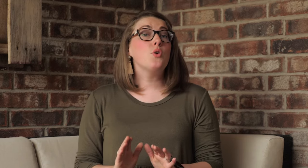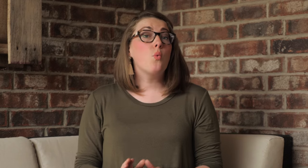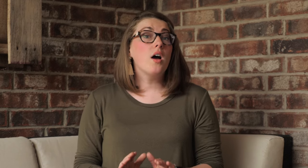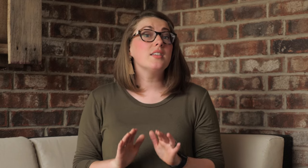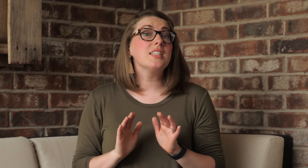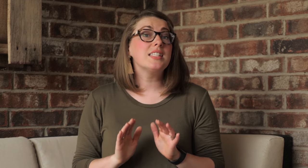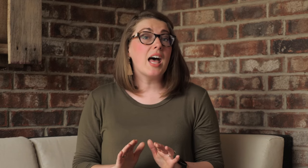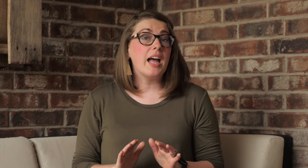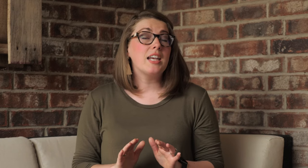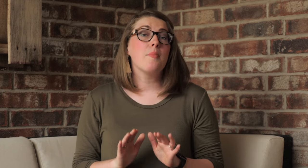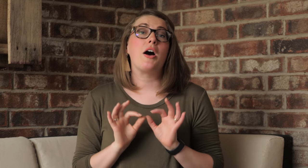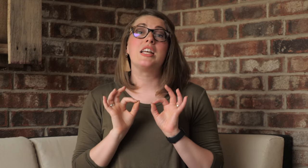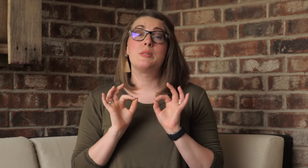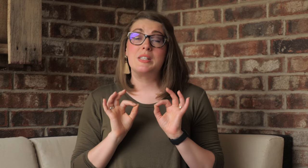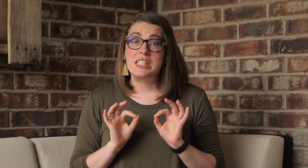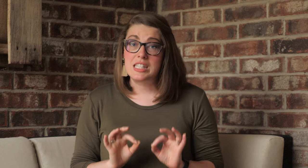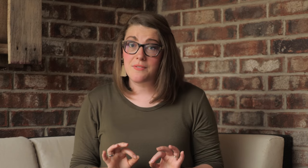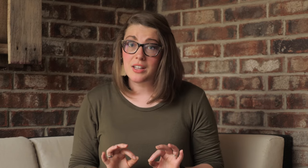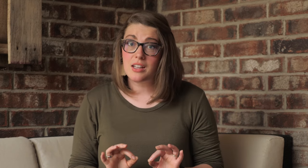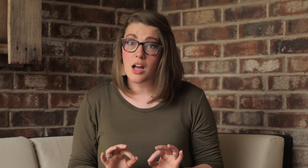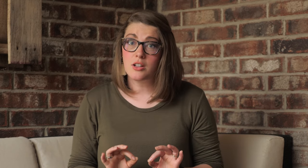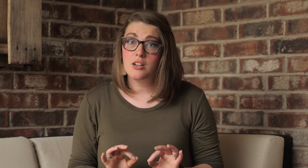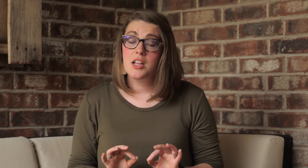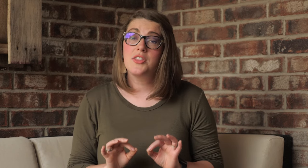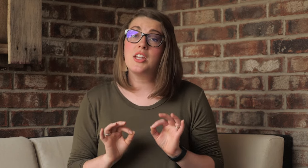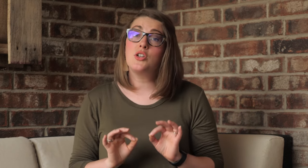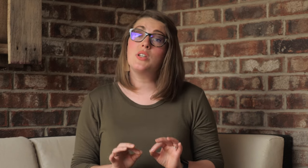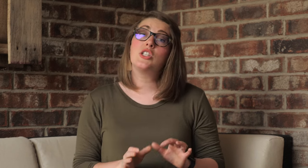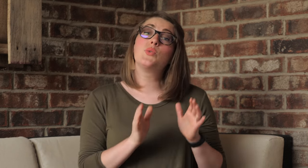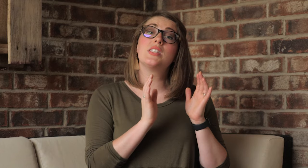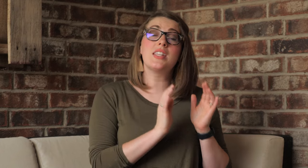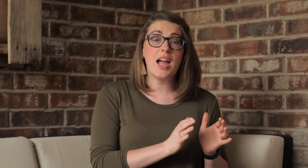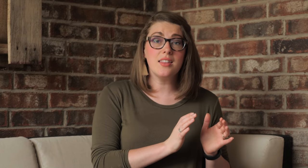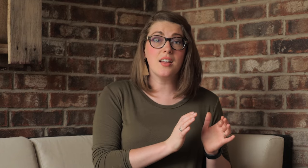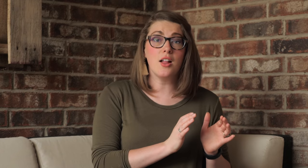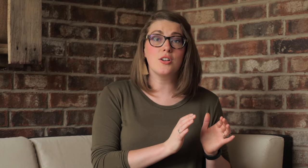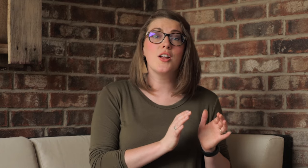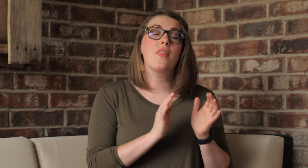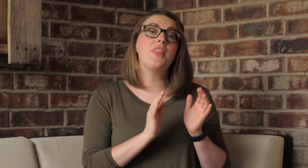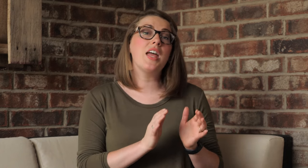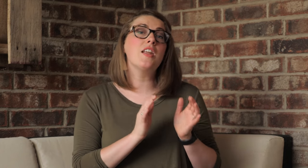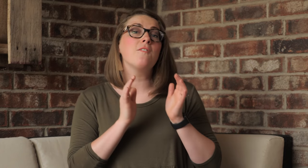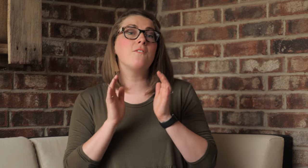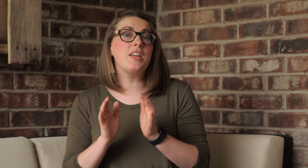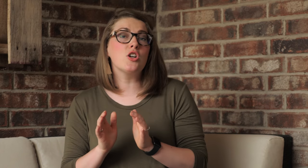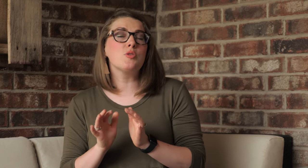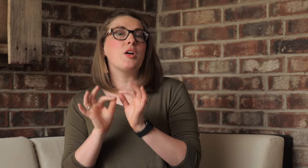If you want to sign about a specific color then you need to sign the color then fingerspell